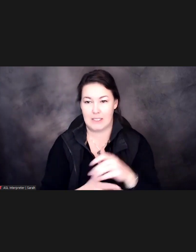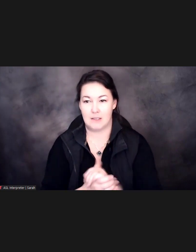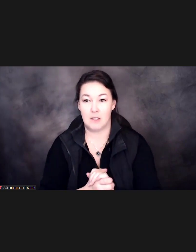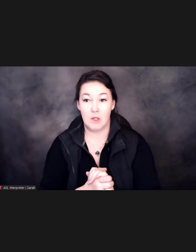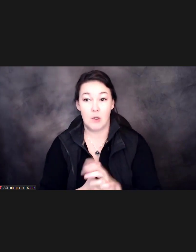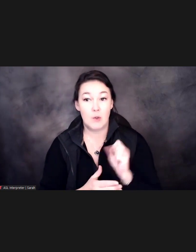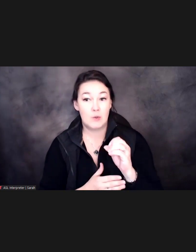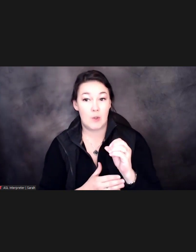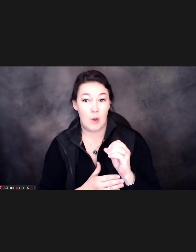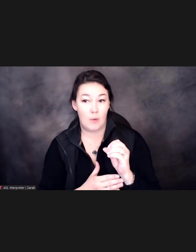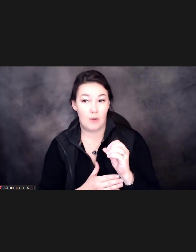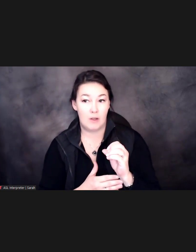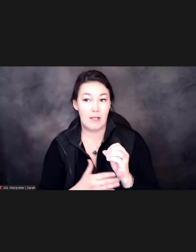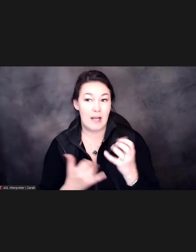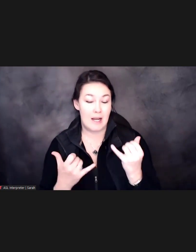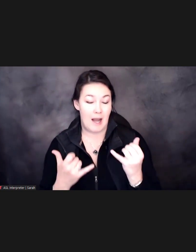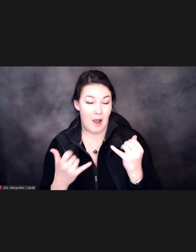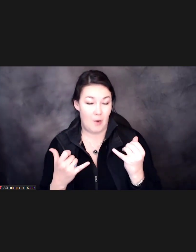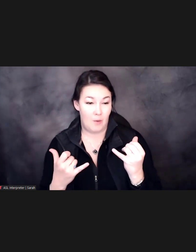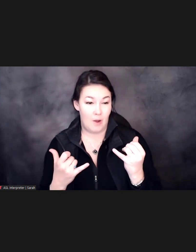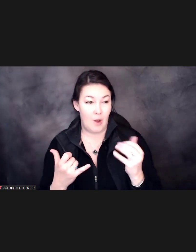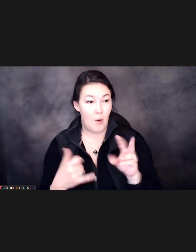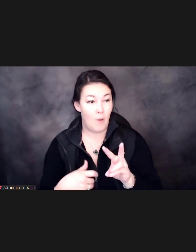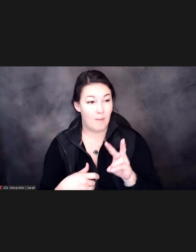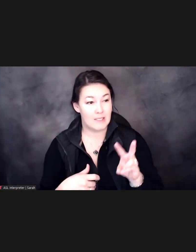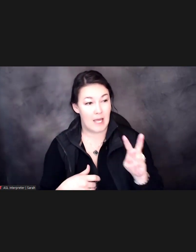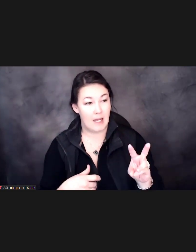So, let's take a look at this website, kidshearing.org.